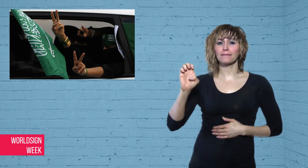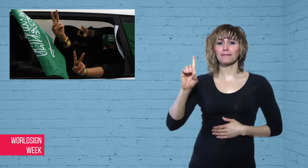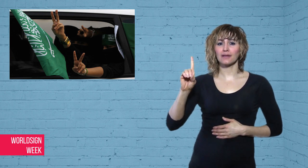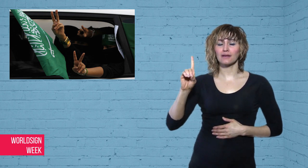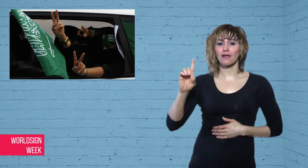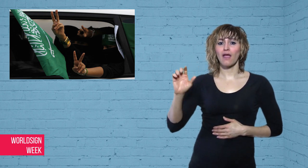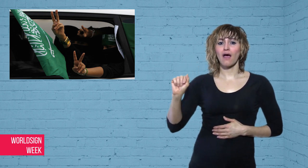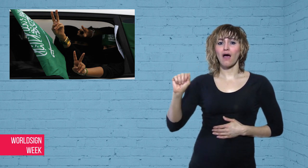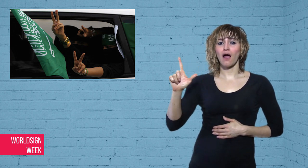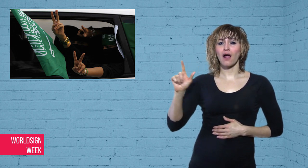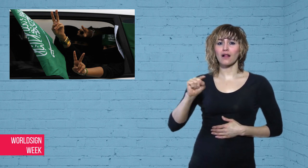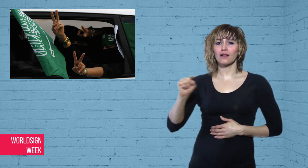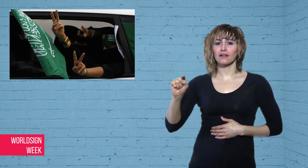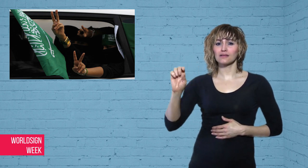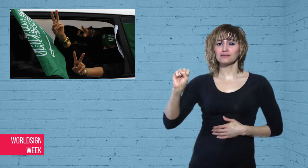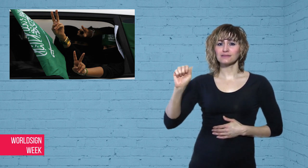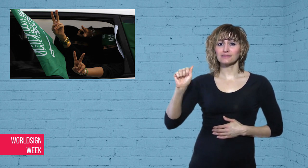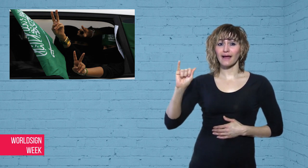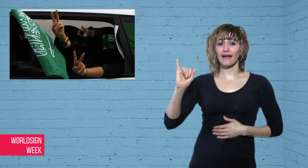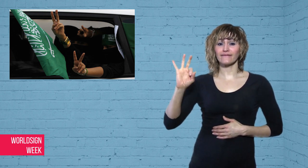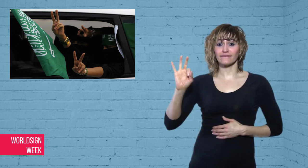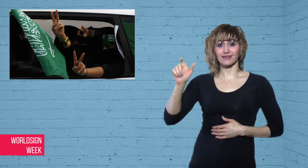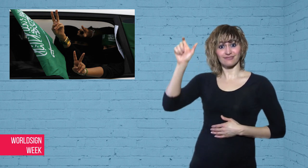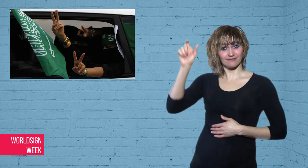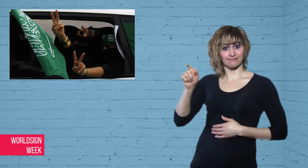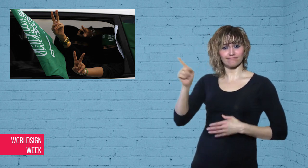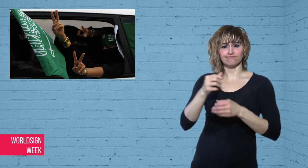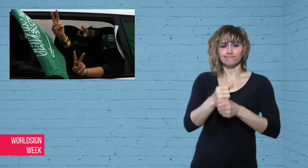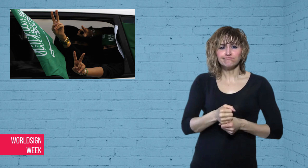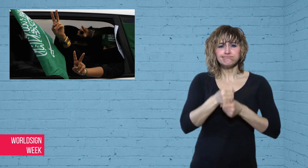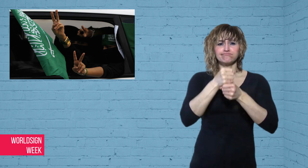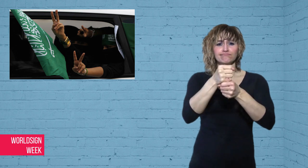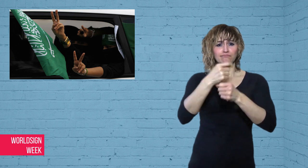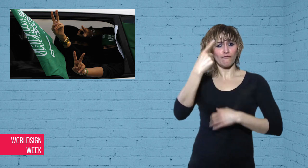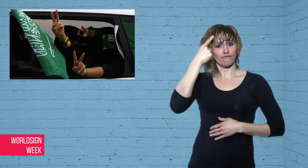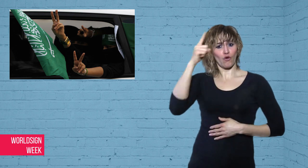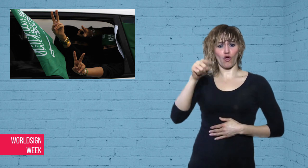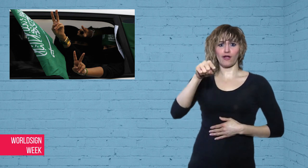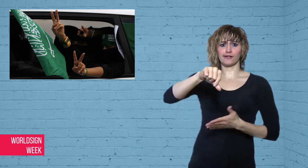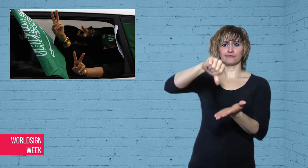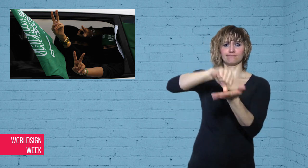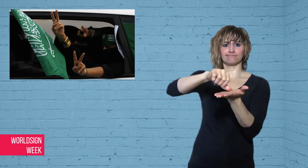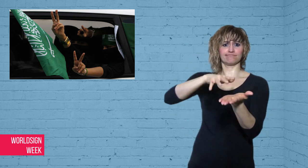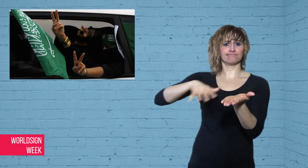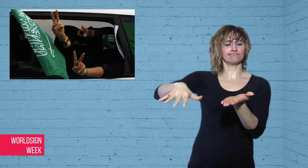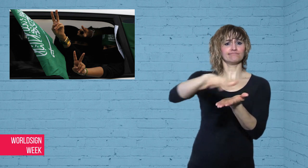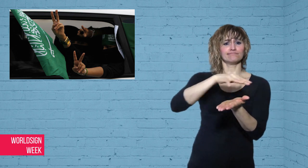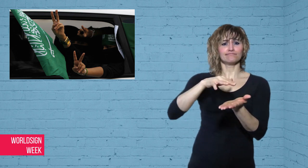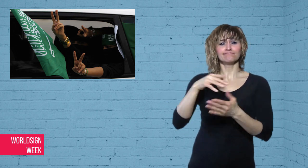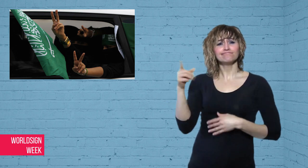Mohammed Al-Saif, spokesman for